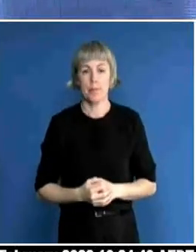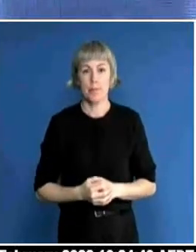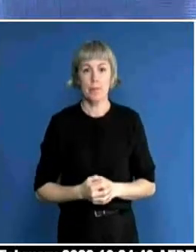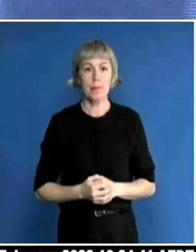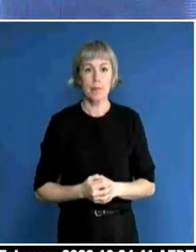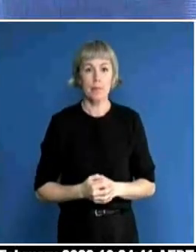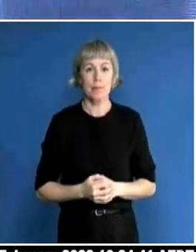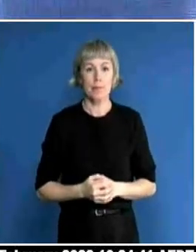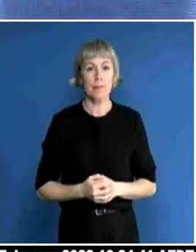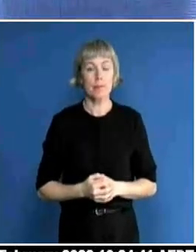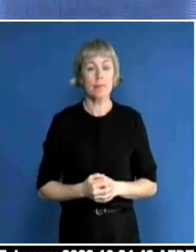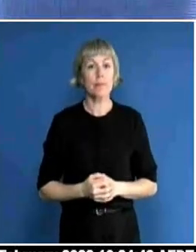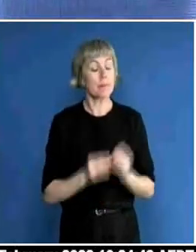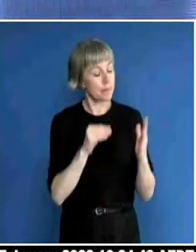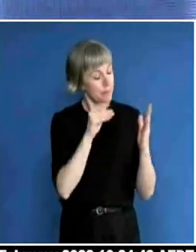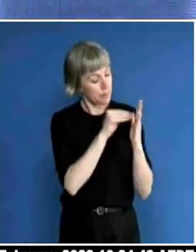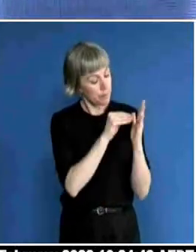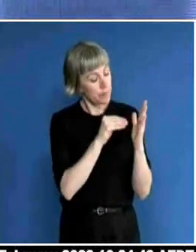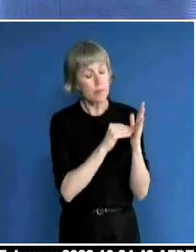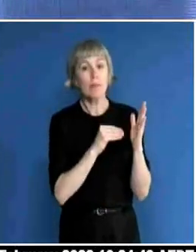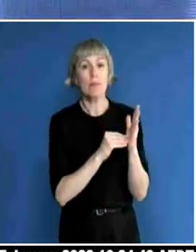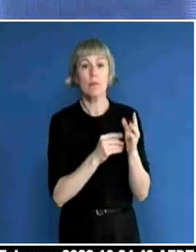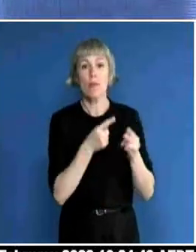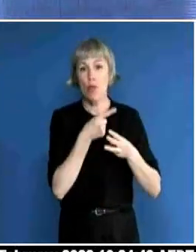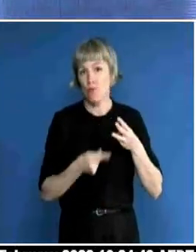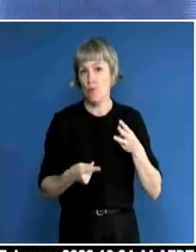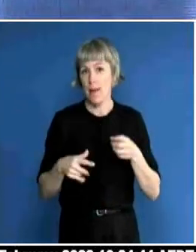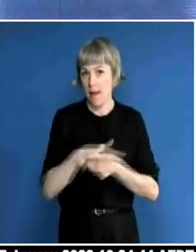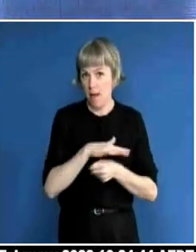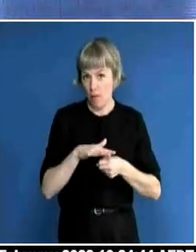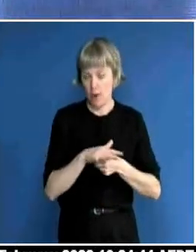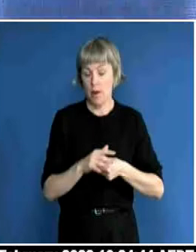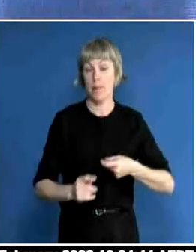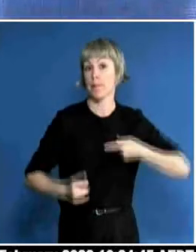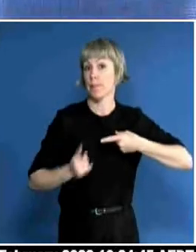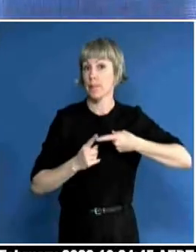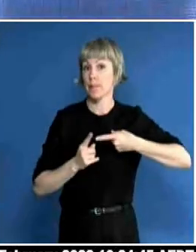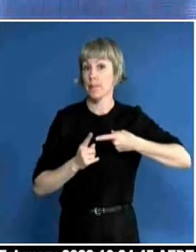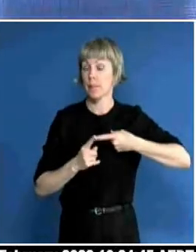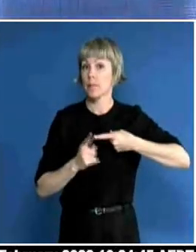Priority 1 is to increase the employment of people with disability.